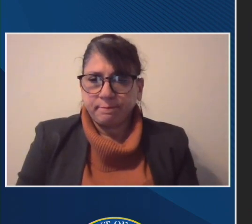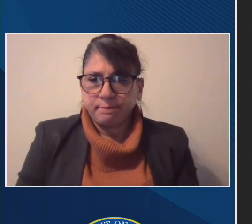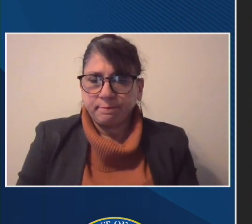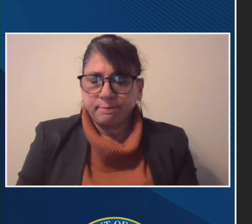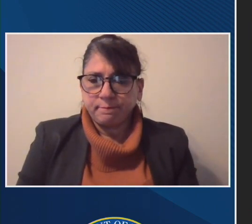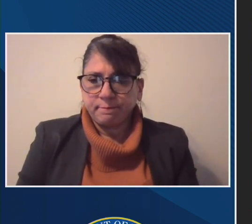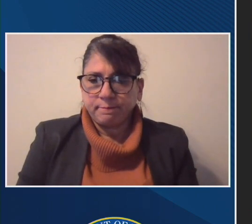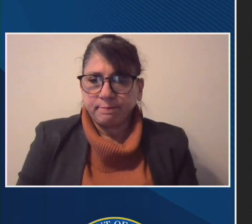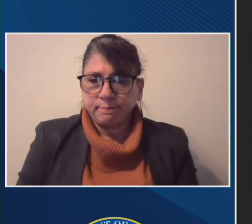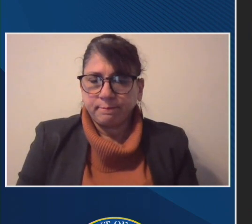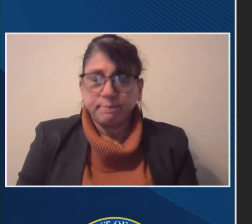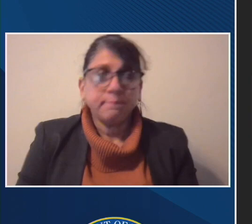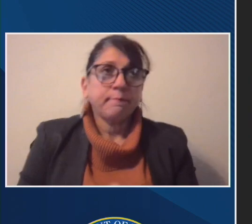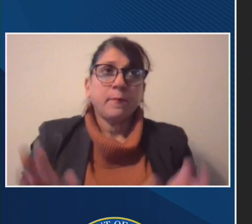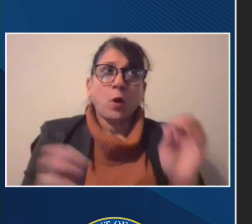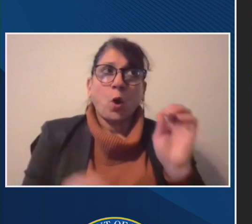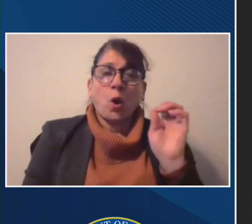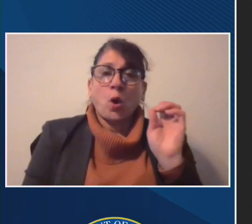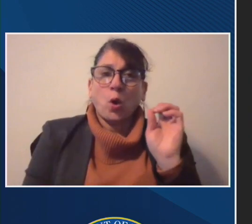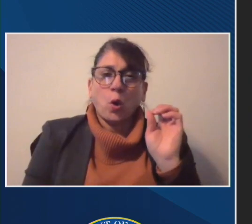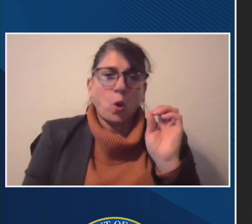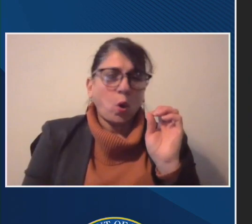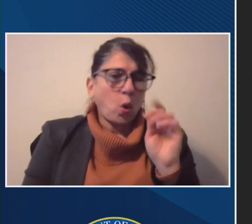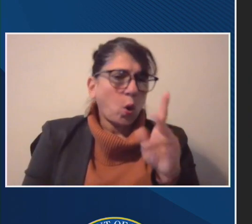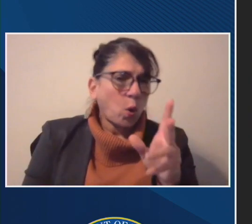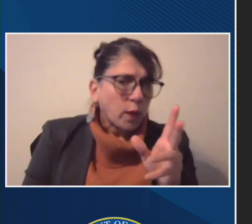Okay. So, Greg?